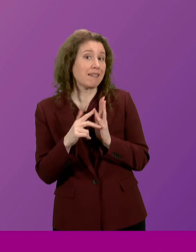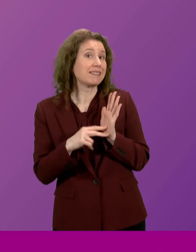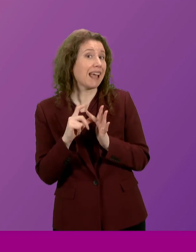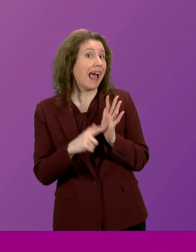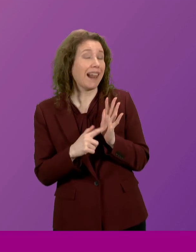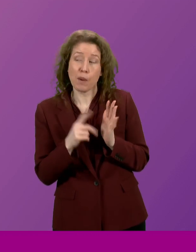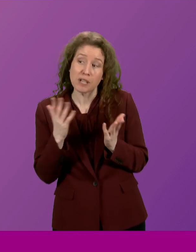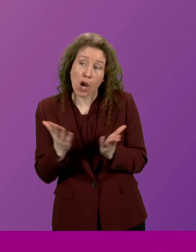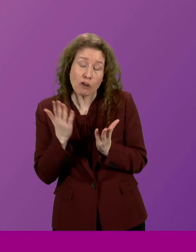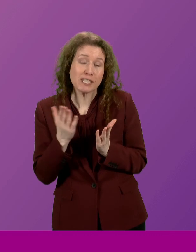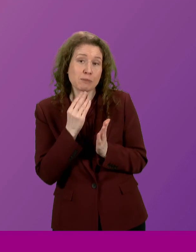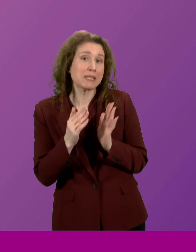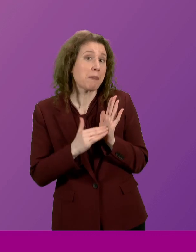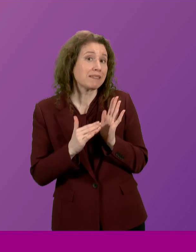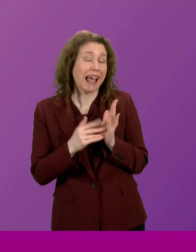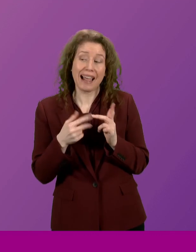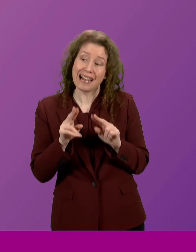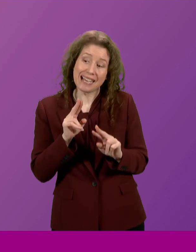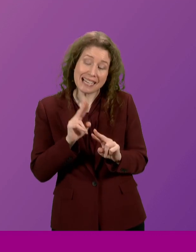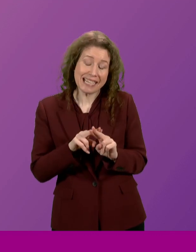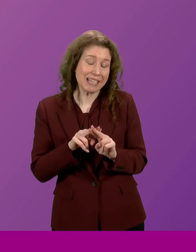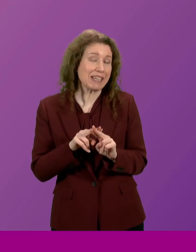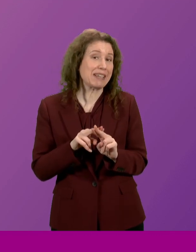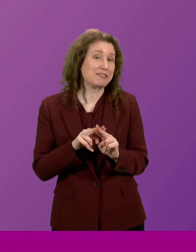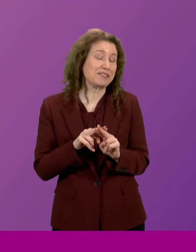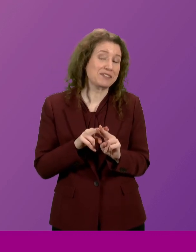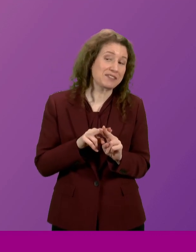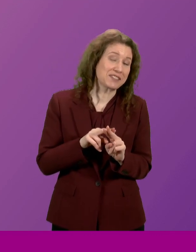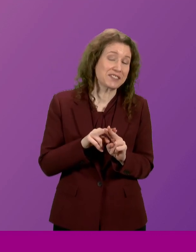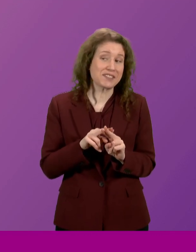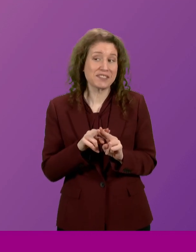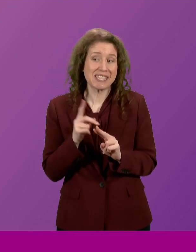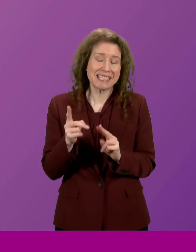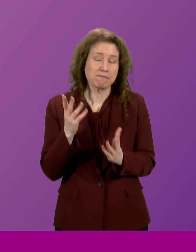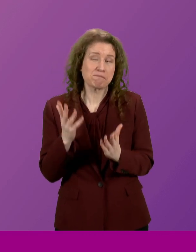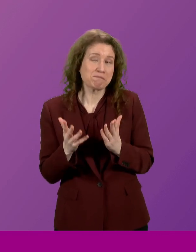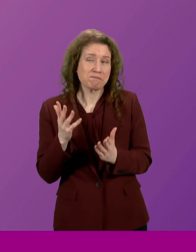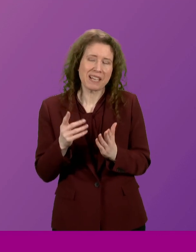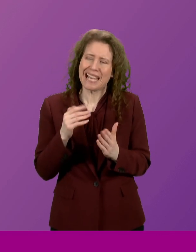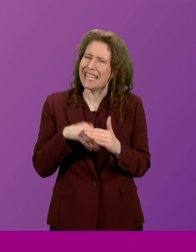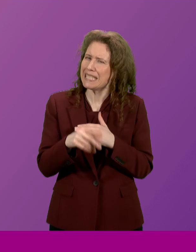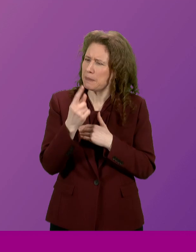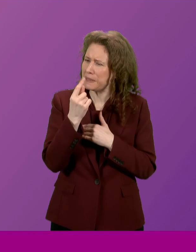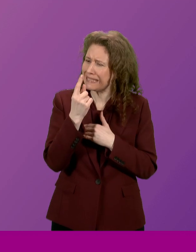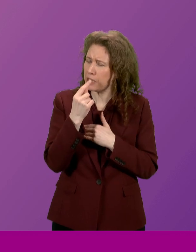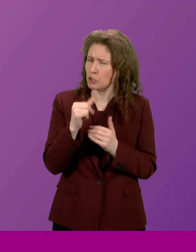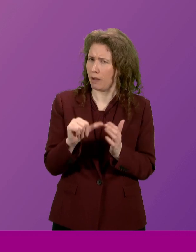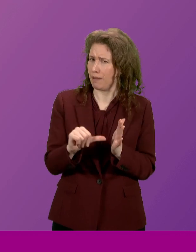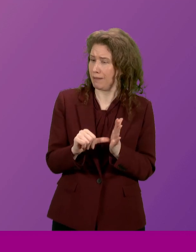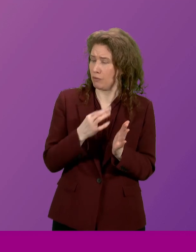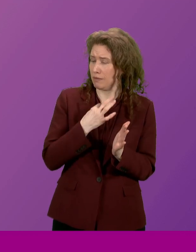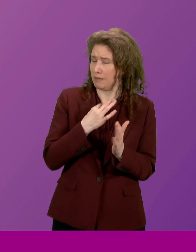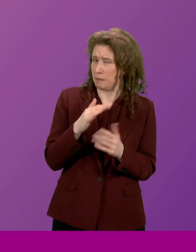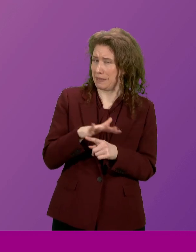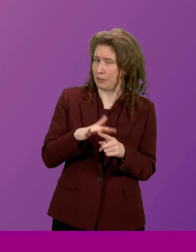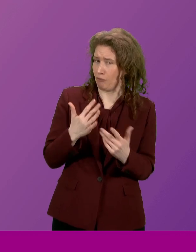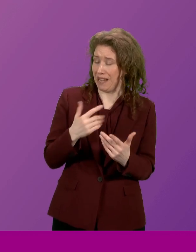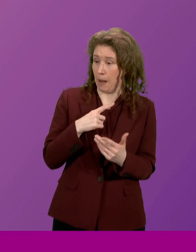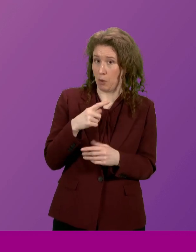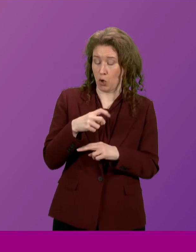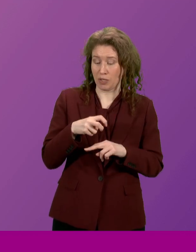potentially in a position to be reckless now, as he will be standing down at the next election,